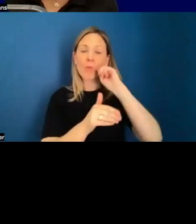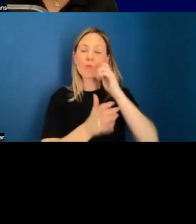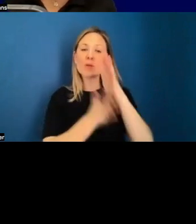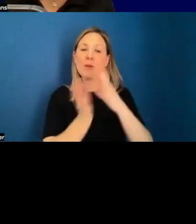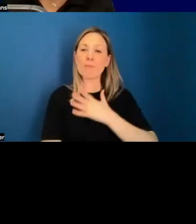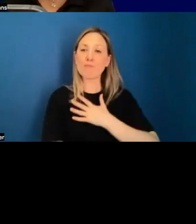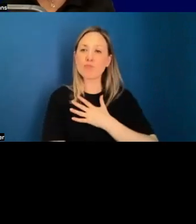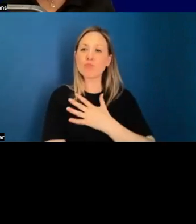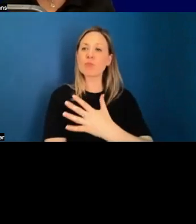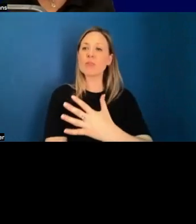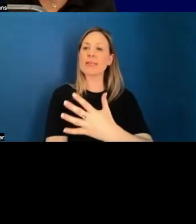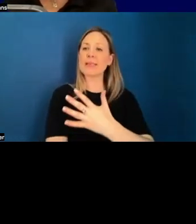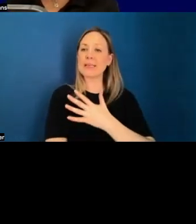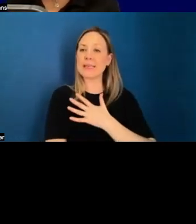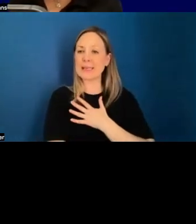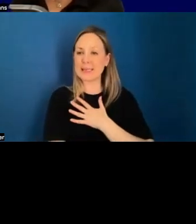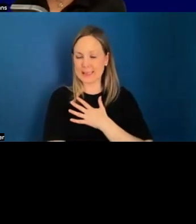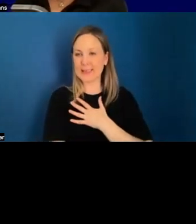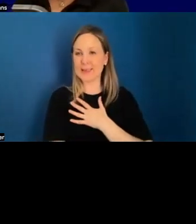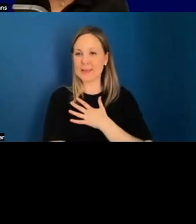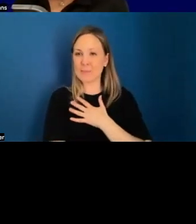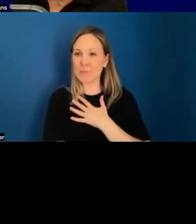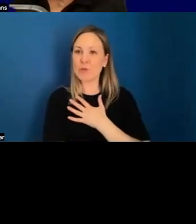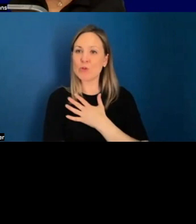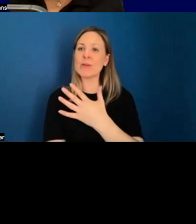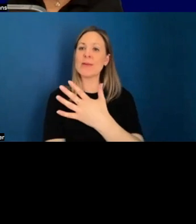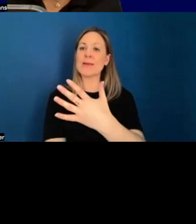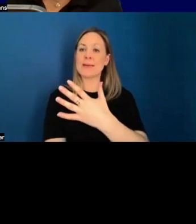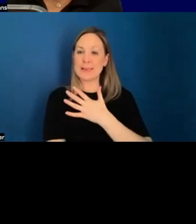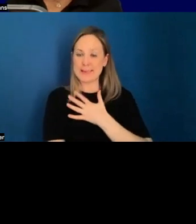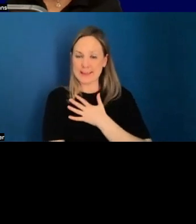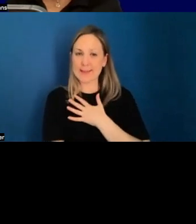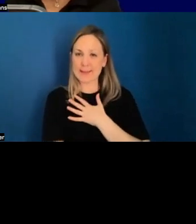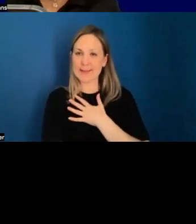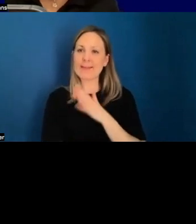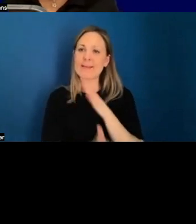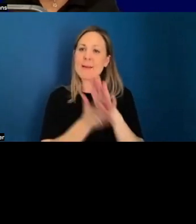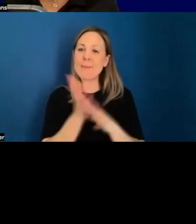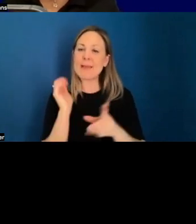exaggerated deep breaths repeatedly. This is where the patterns of breathing, for example